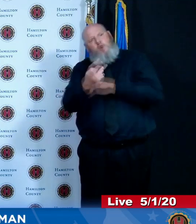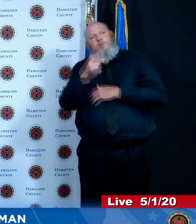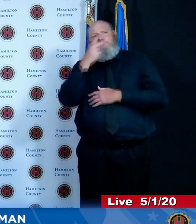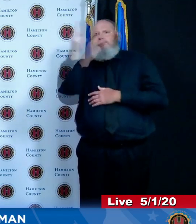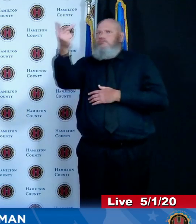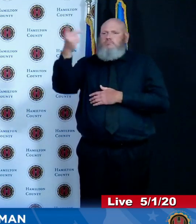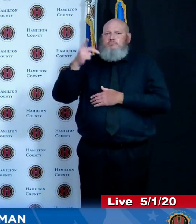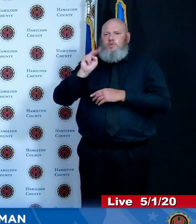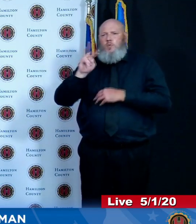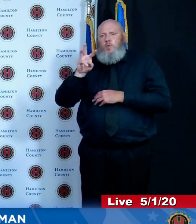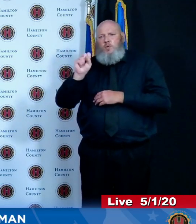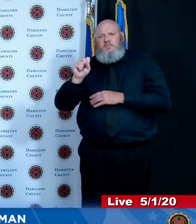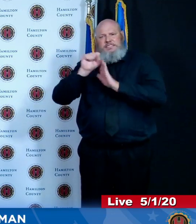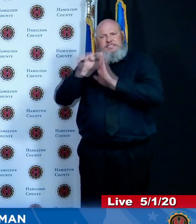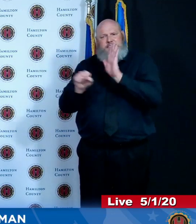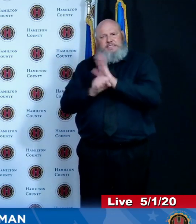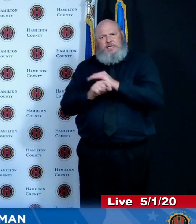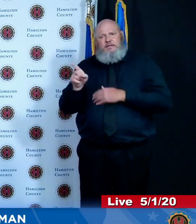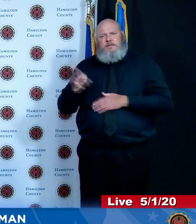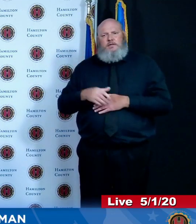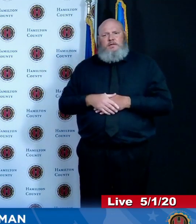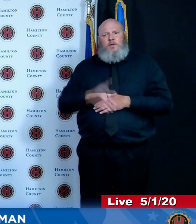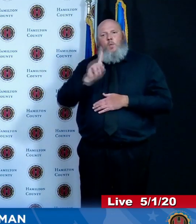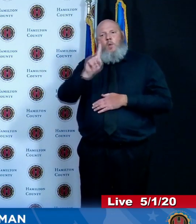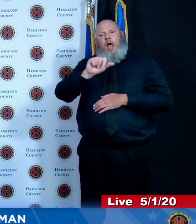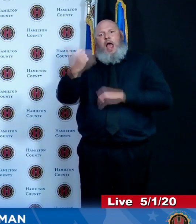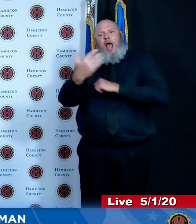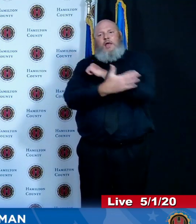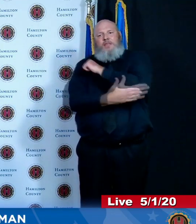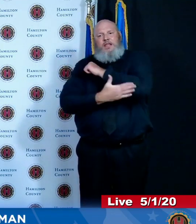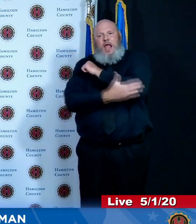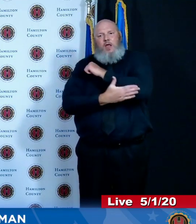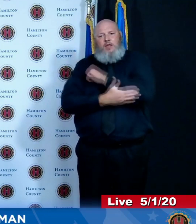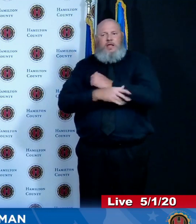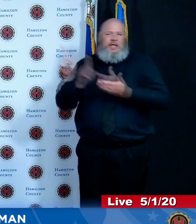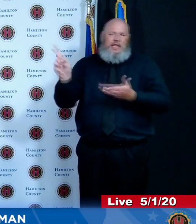summer and a lot of people are asking me what about large events when are we